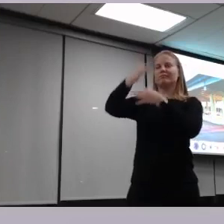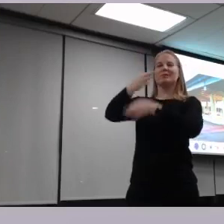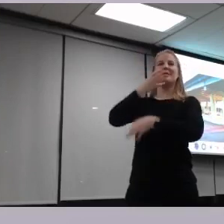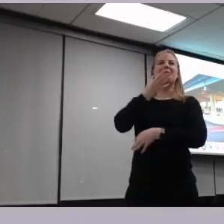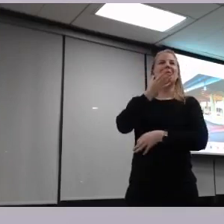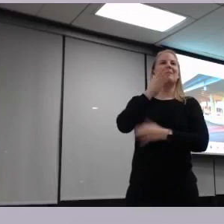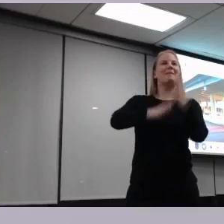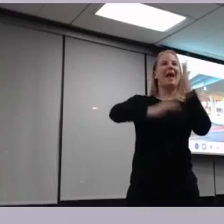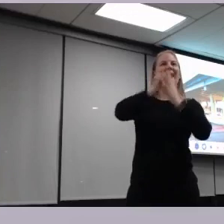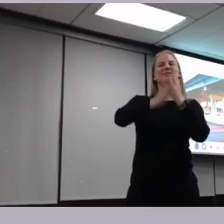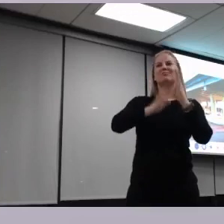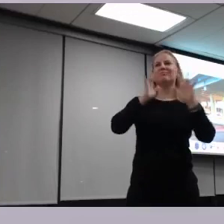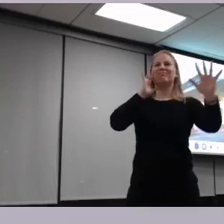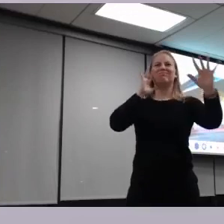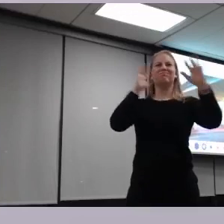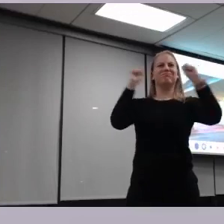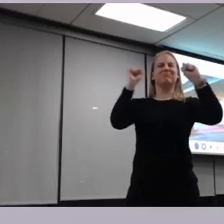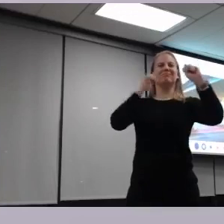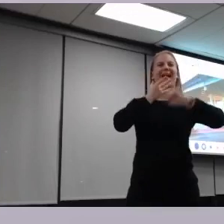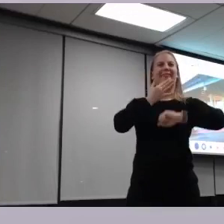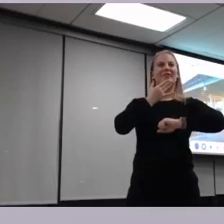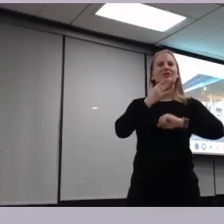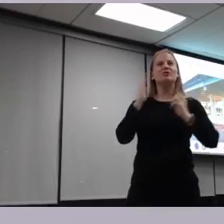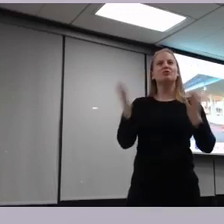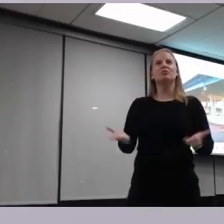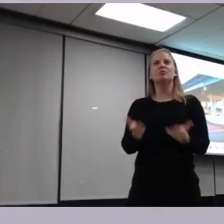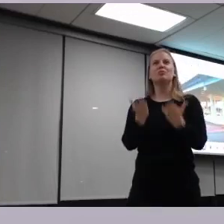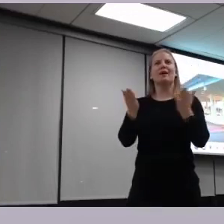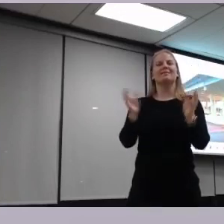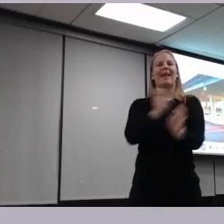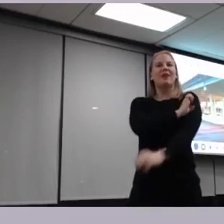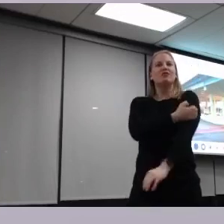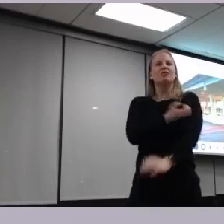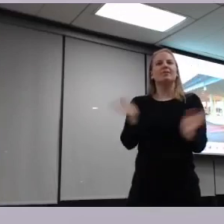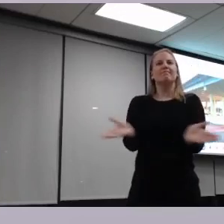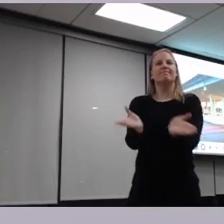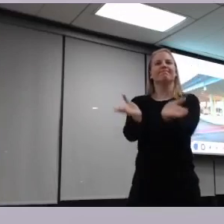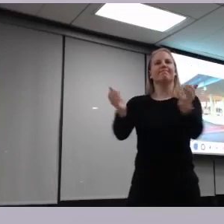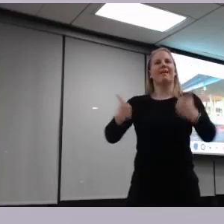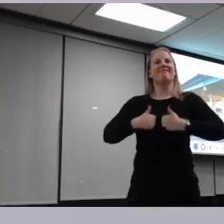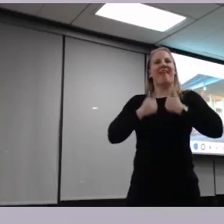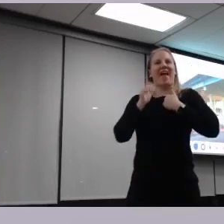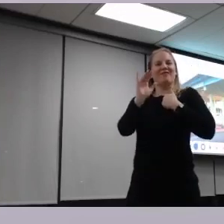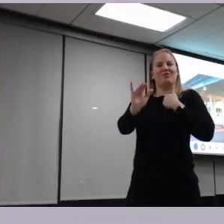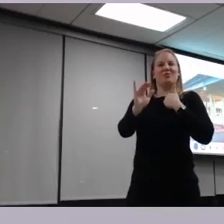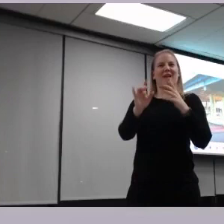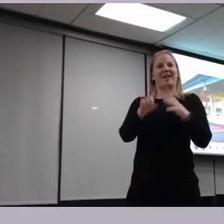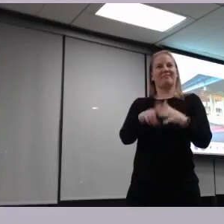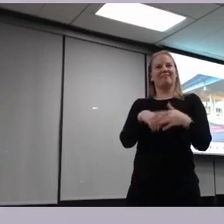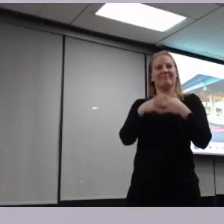into the potential impact of space. These still pose also help to define seating